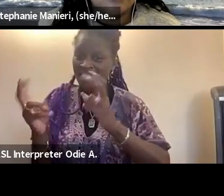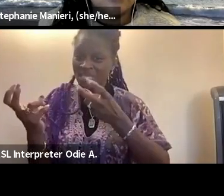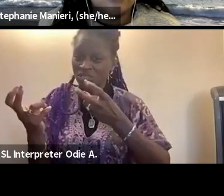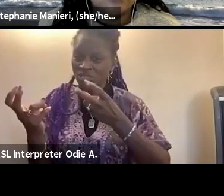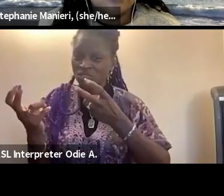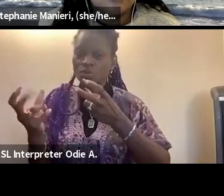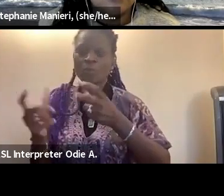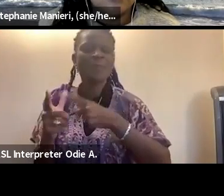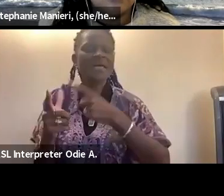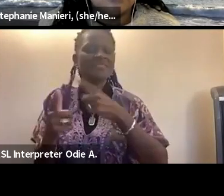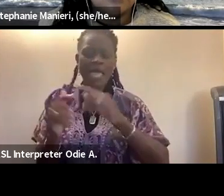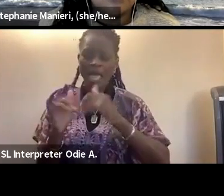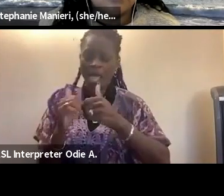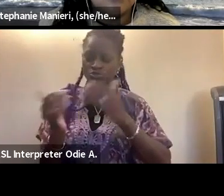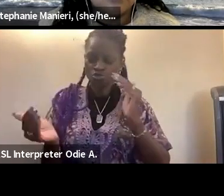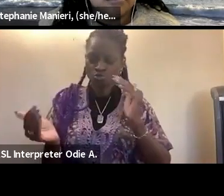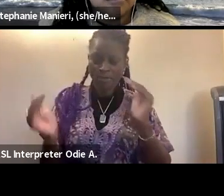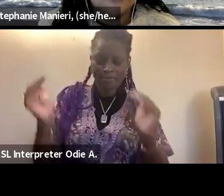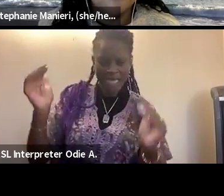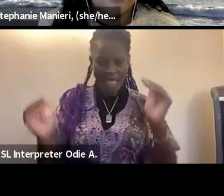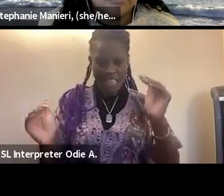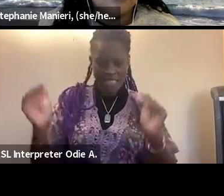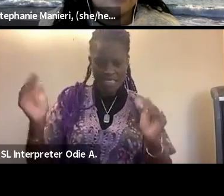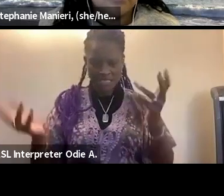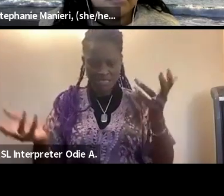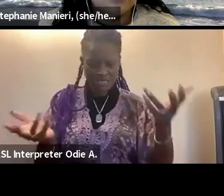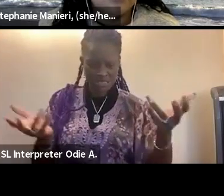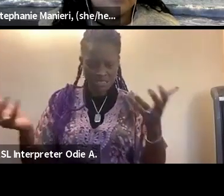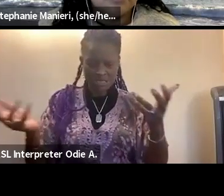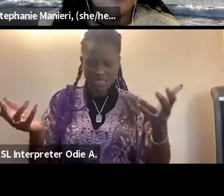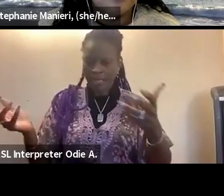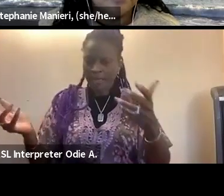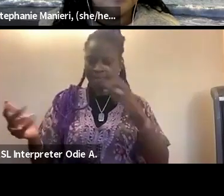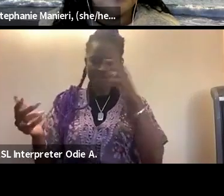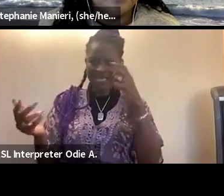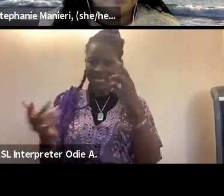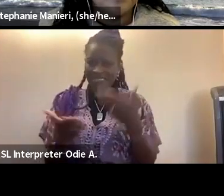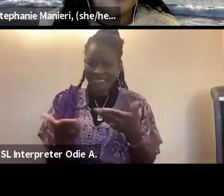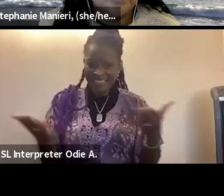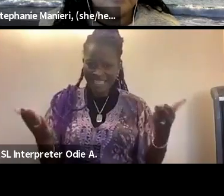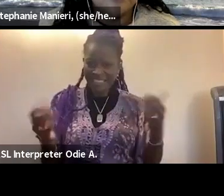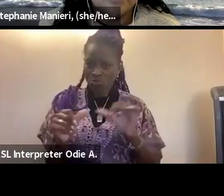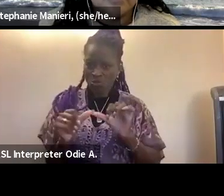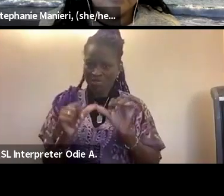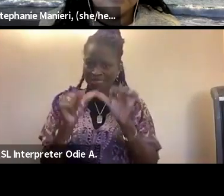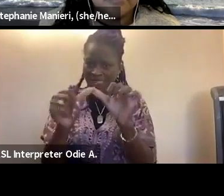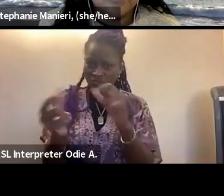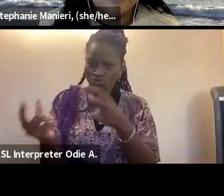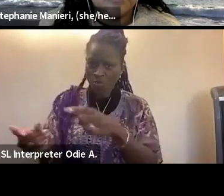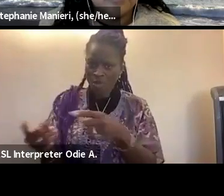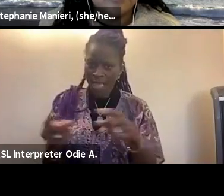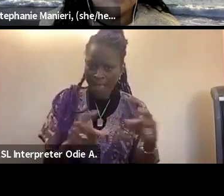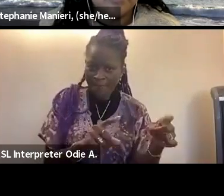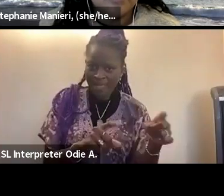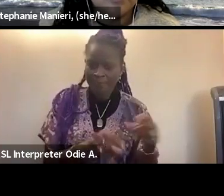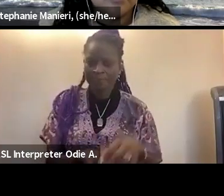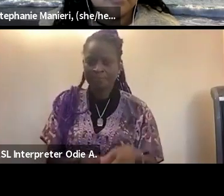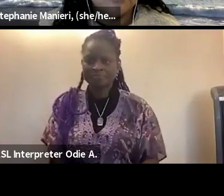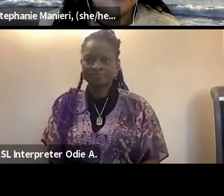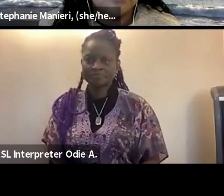balance between emergencies that will continue to happen and also sustainability around recovery and resiliency as communities.